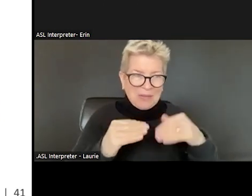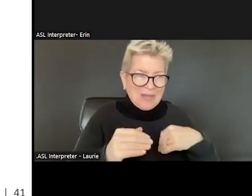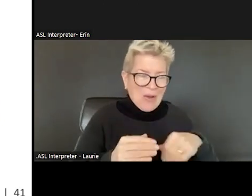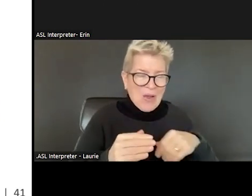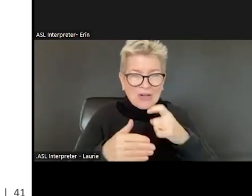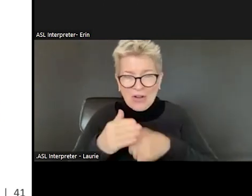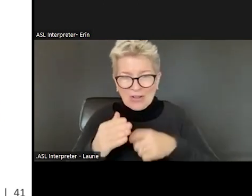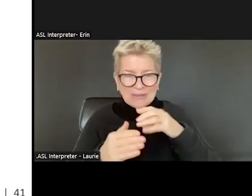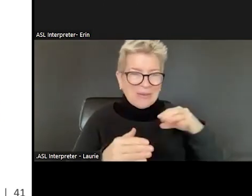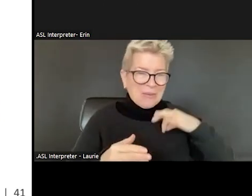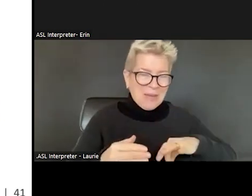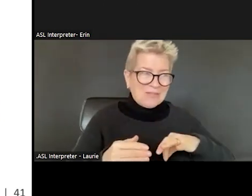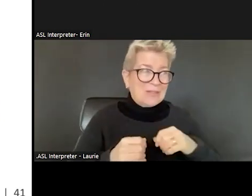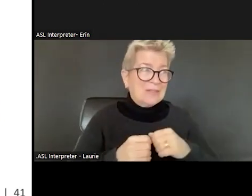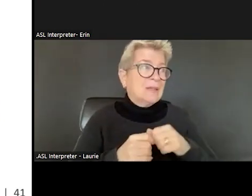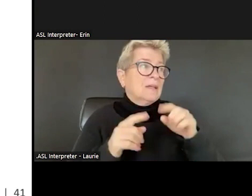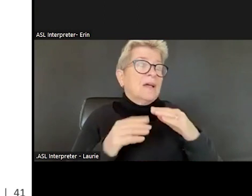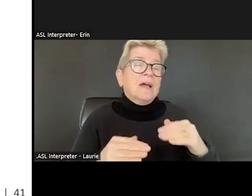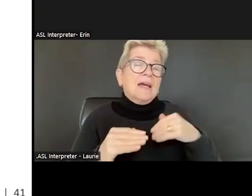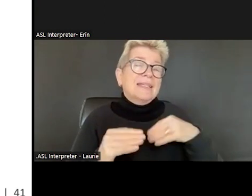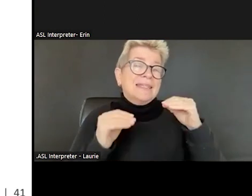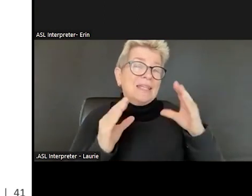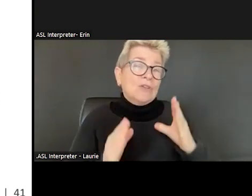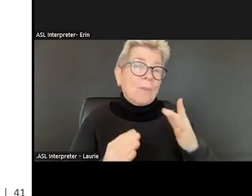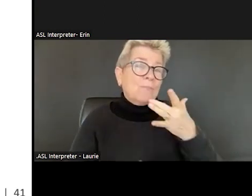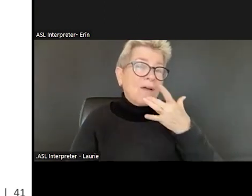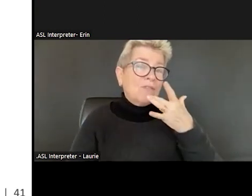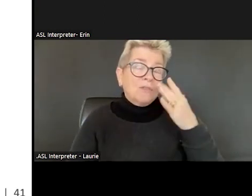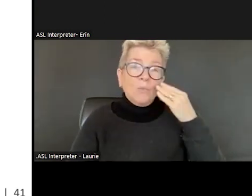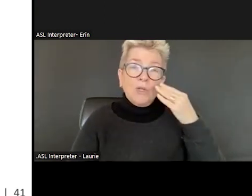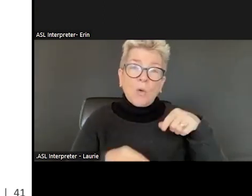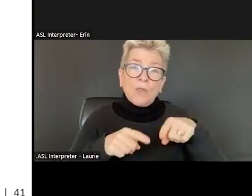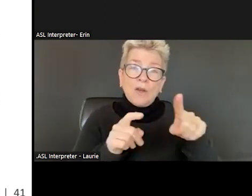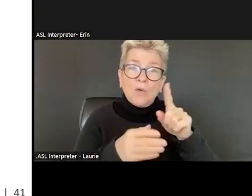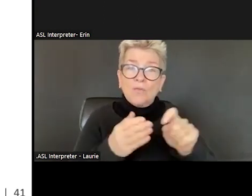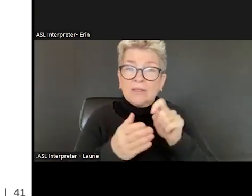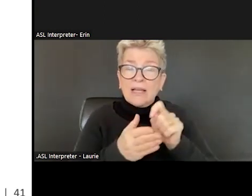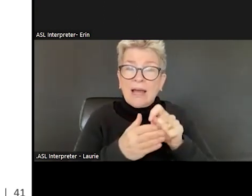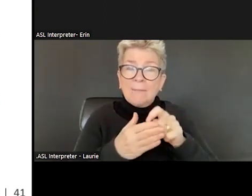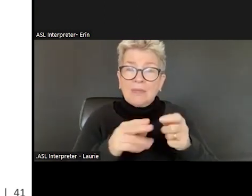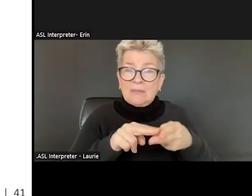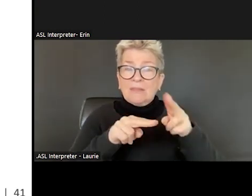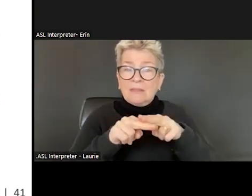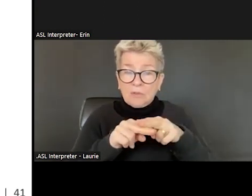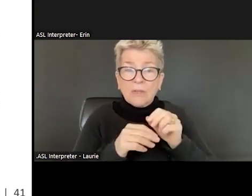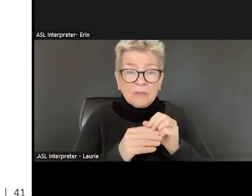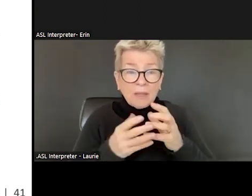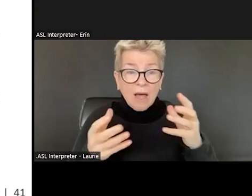preparedness. We know now that over time this has increased dramatically. And if we look at a